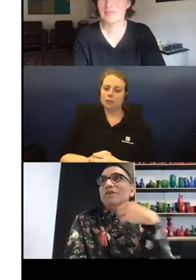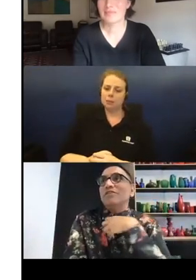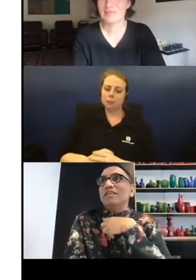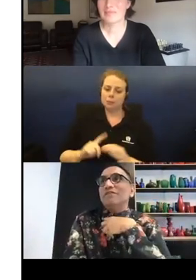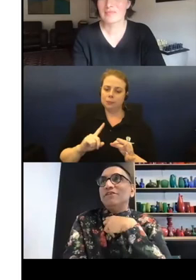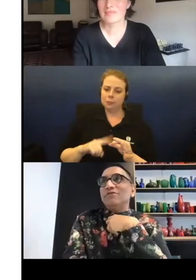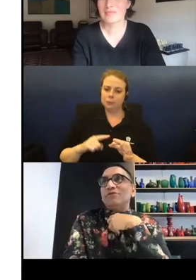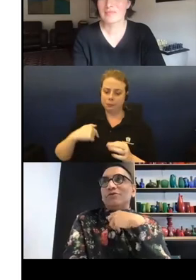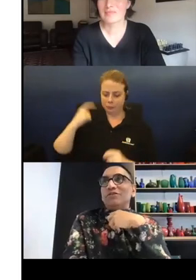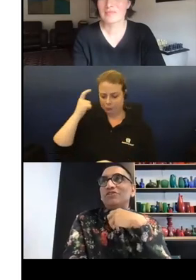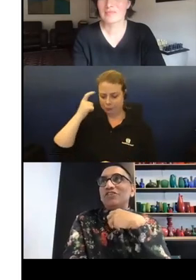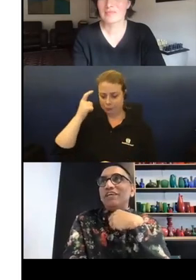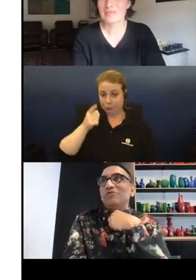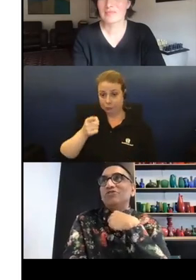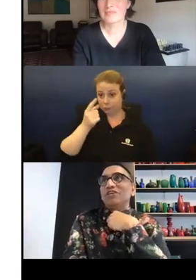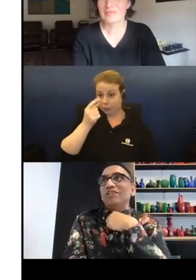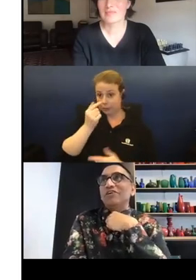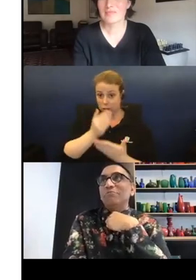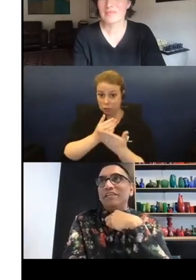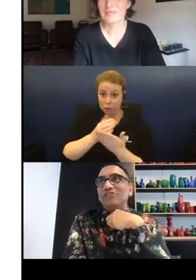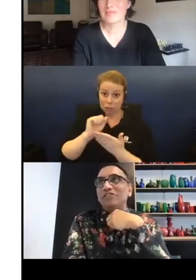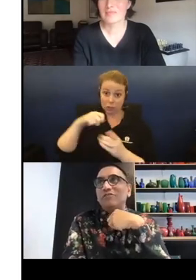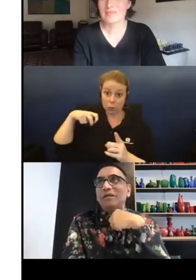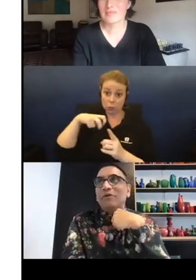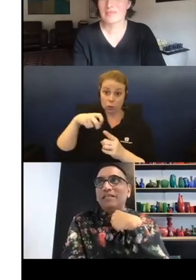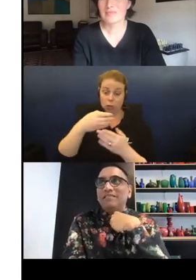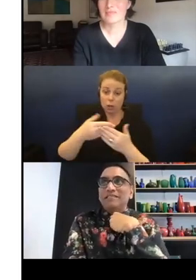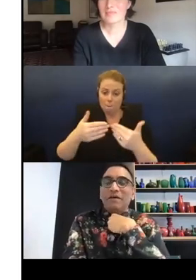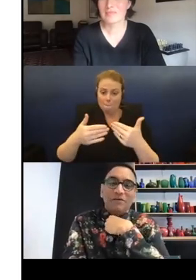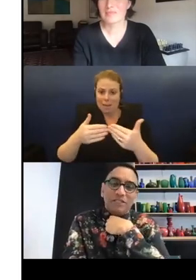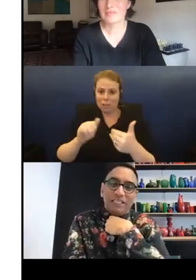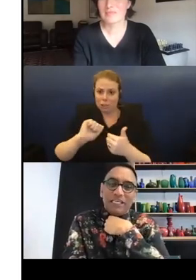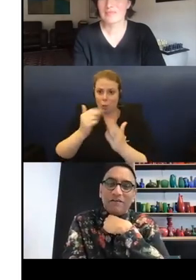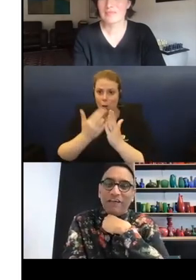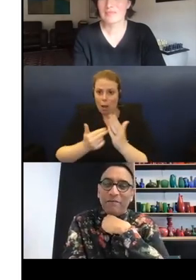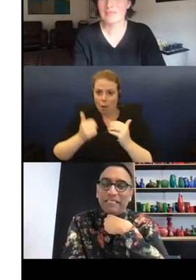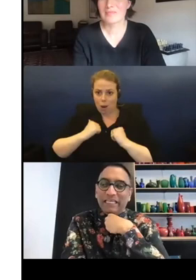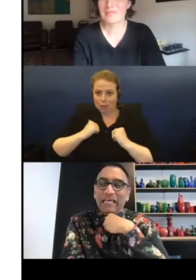if you could share your journey on managing your art practice as a mother with a young family